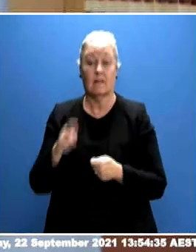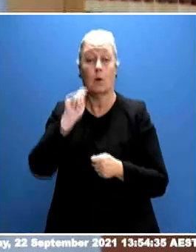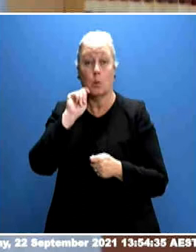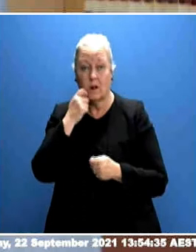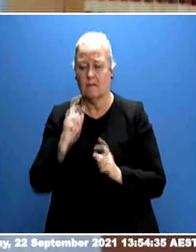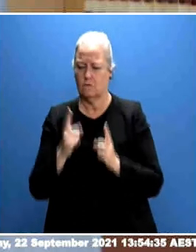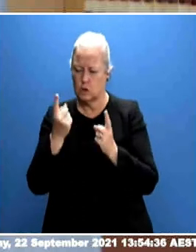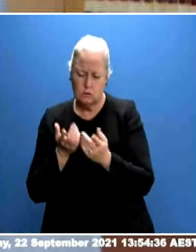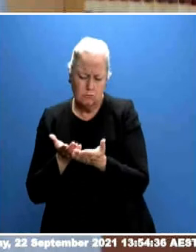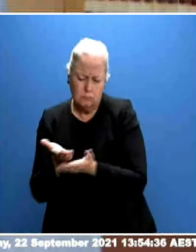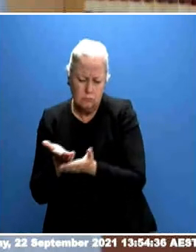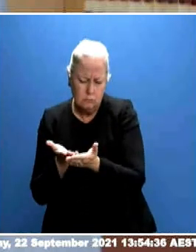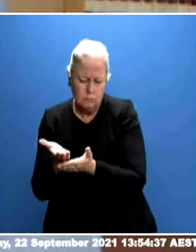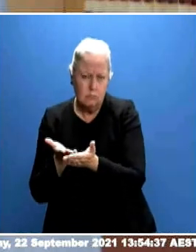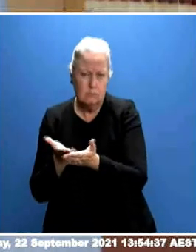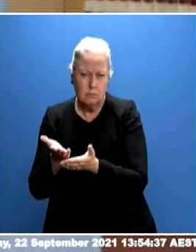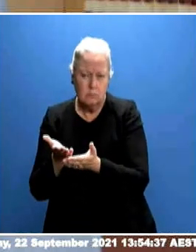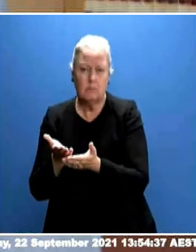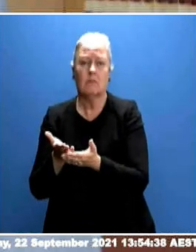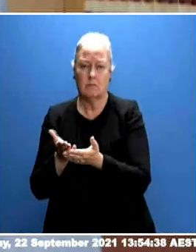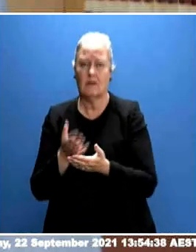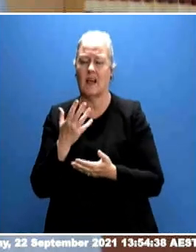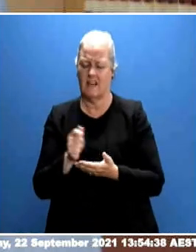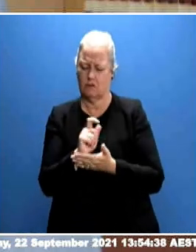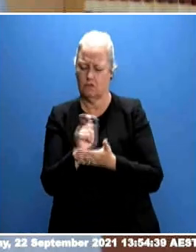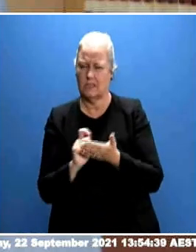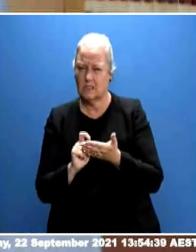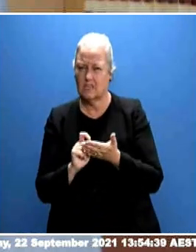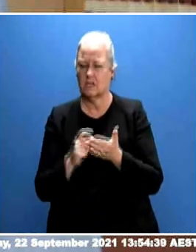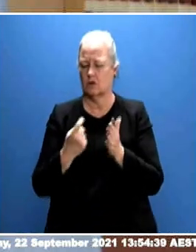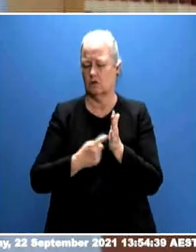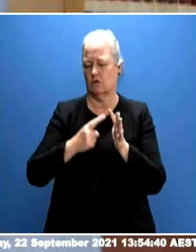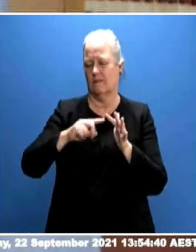There is a written referral process that accompanies the referral.